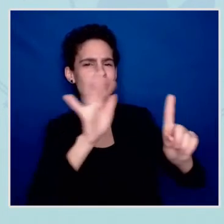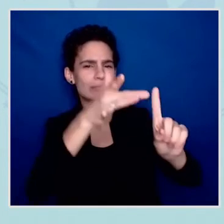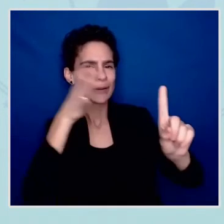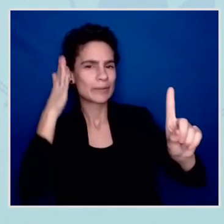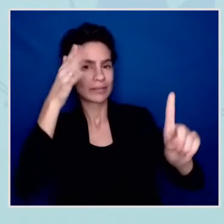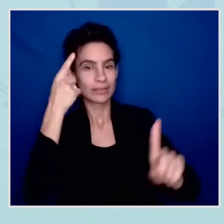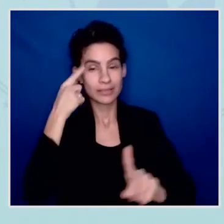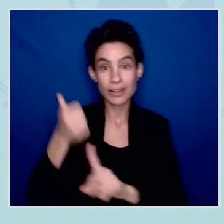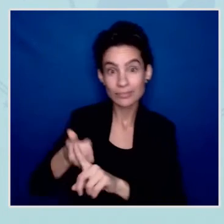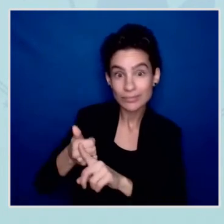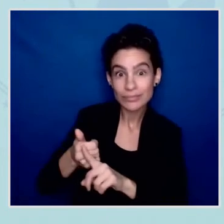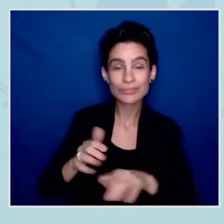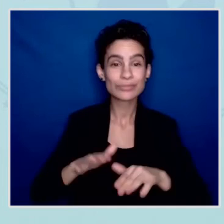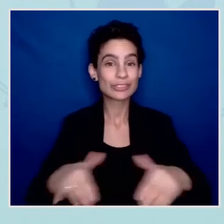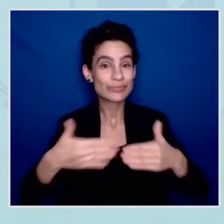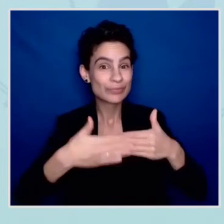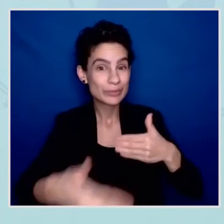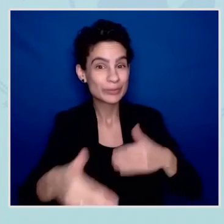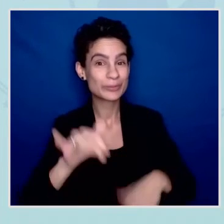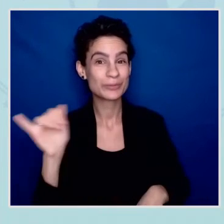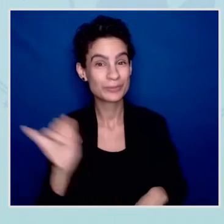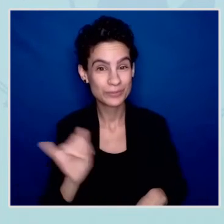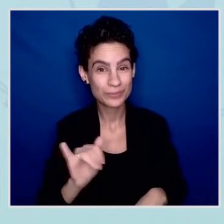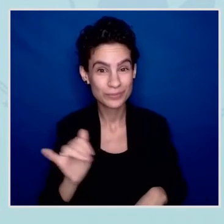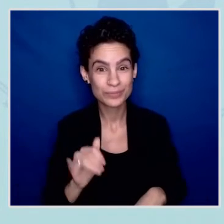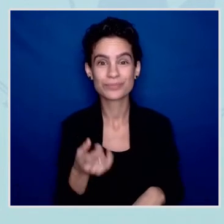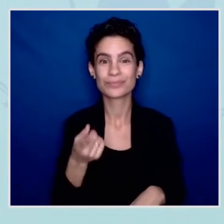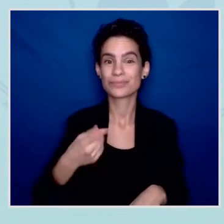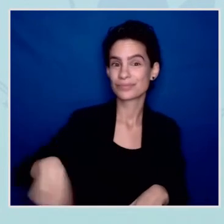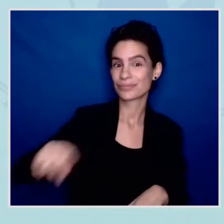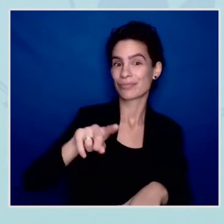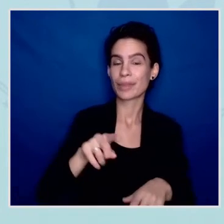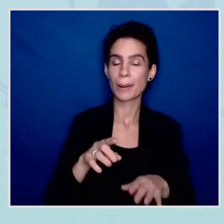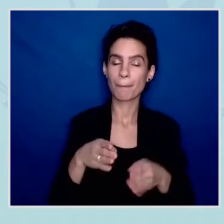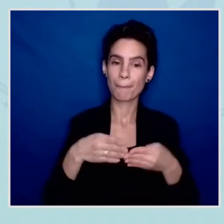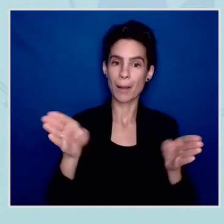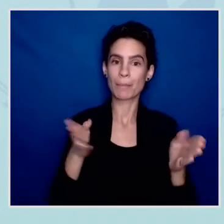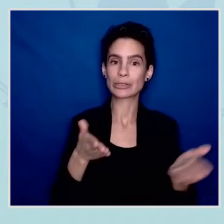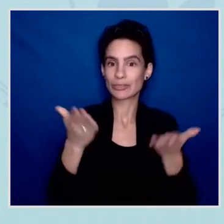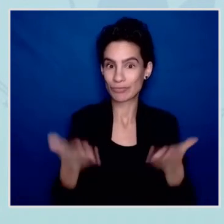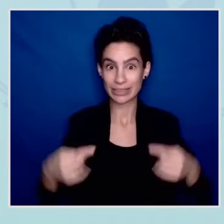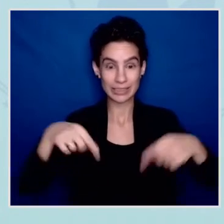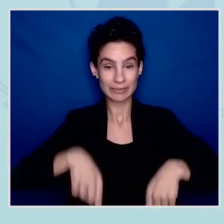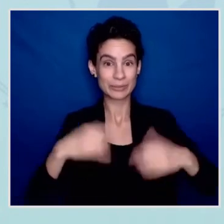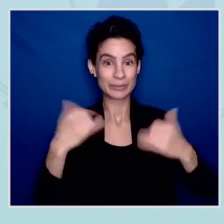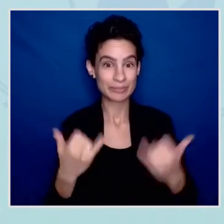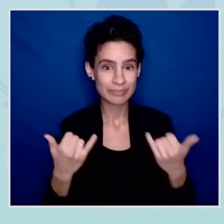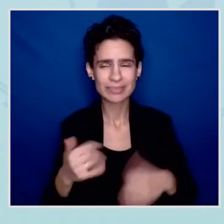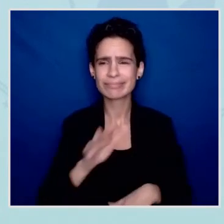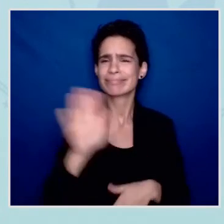WITHIN REACH FOR ALL THE PEOPLE, WHERE EVERYONE CAN SEE